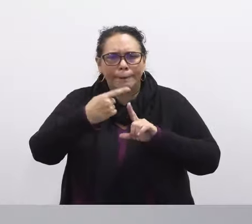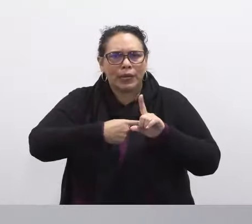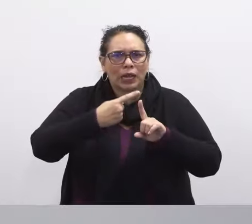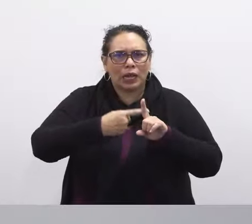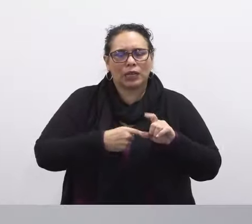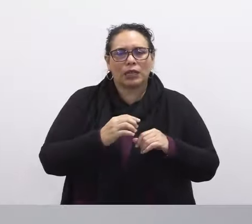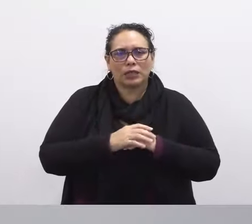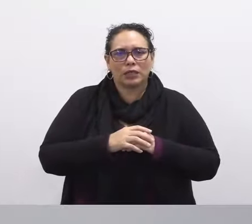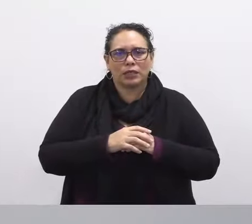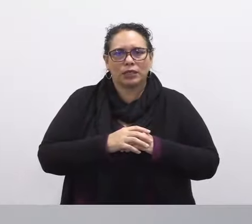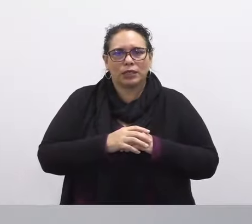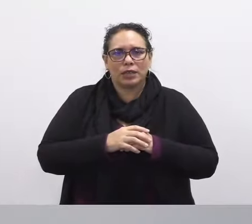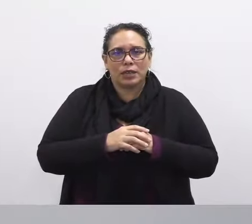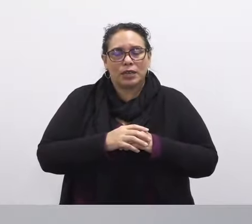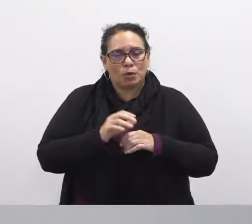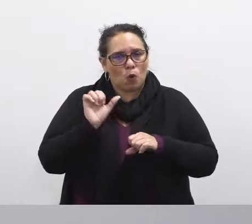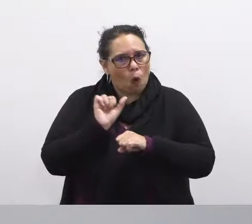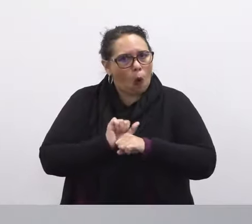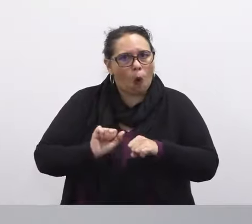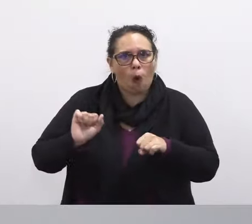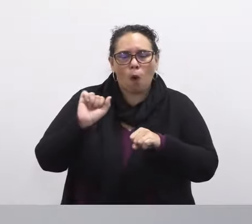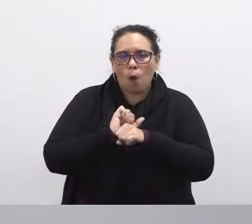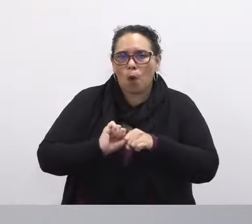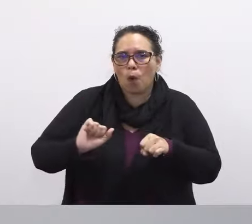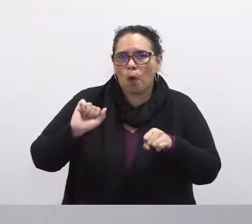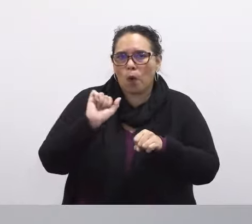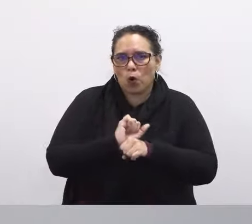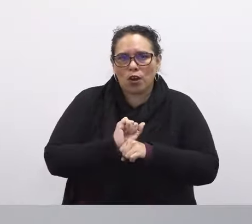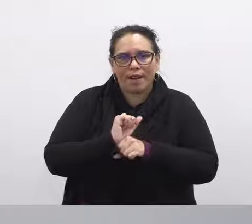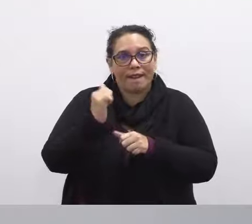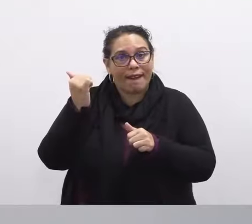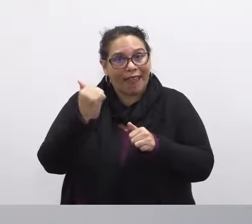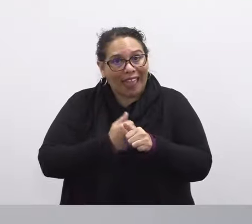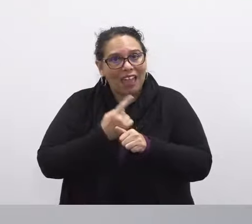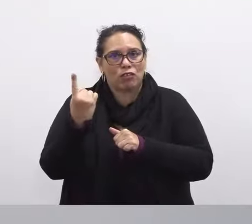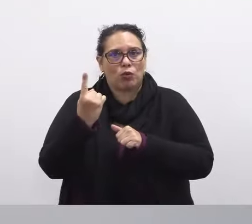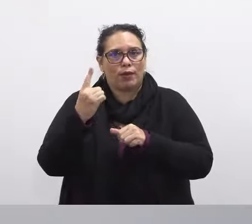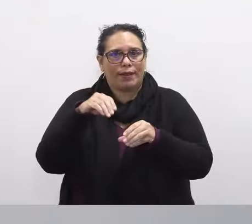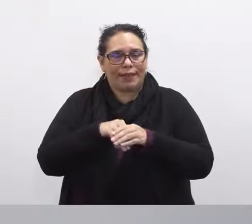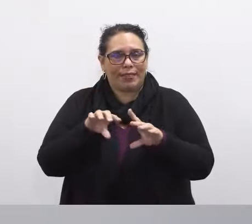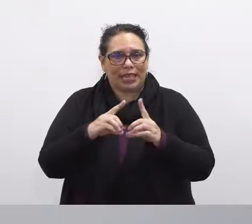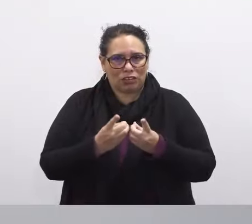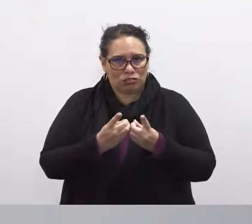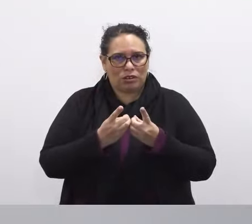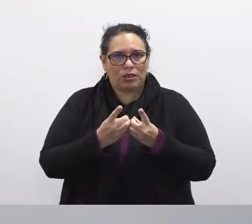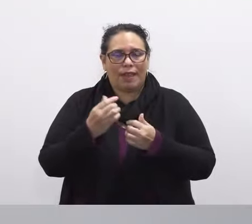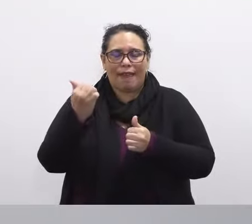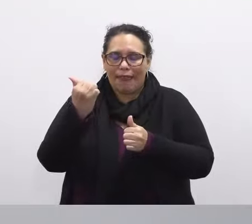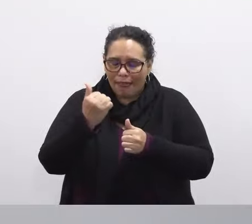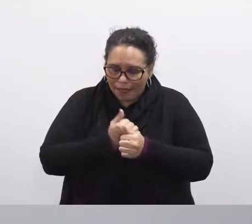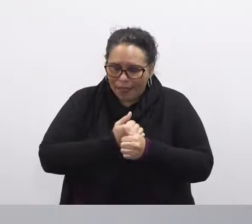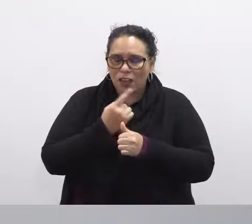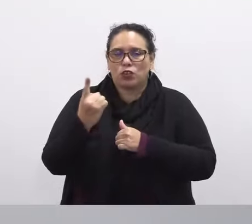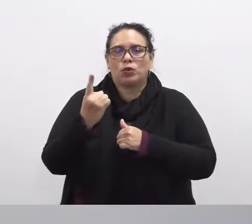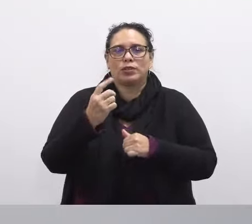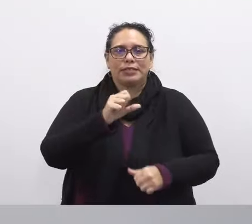but through the hard work of everyone in the district and by everyone, I mean the staff,